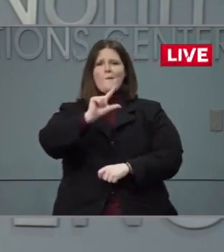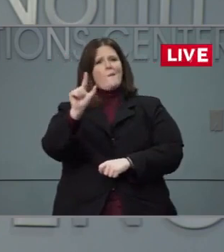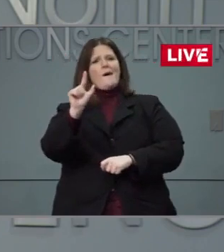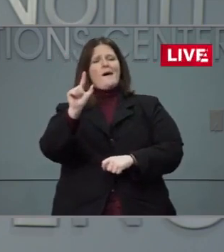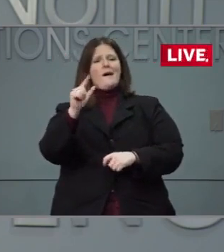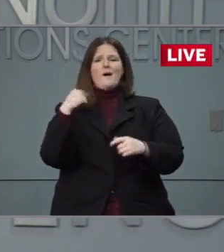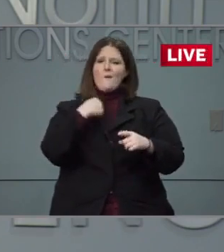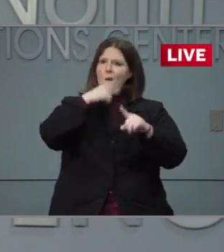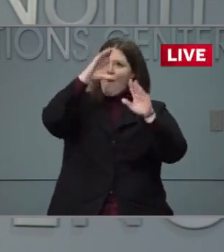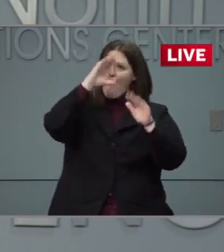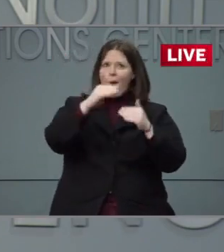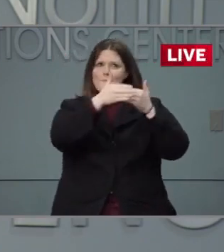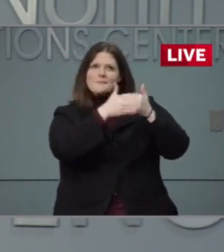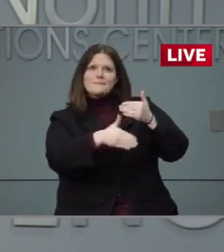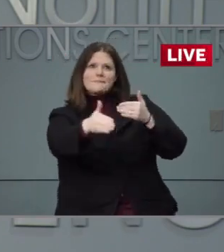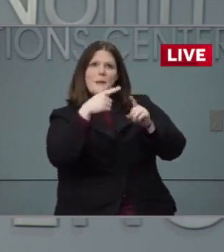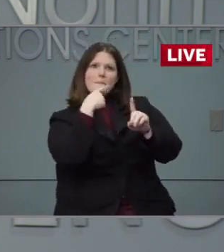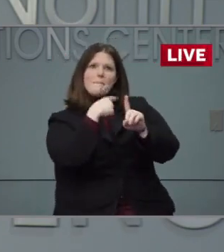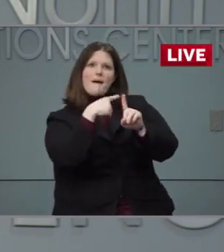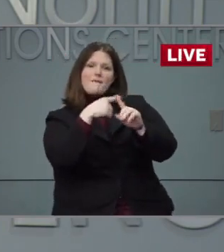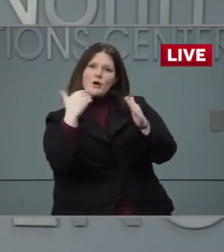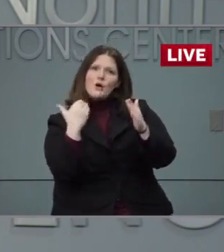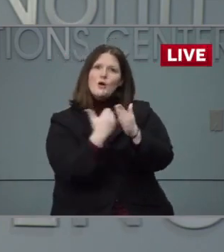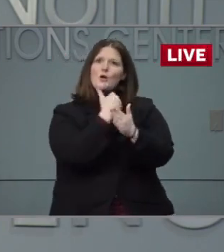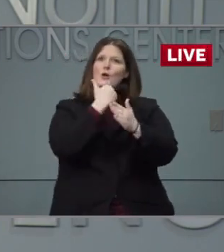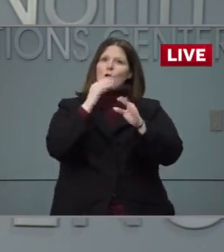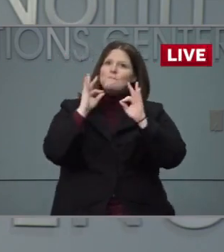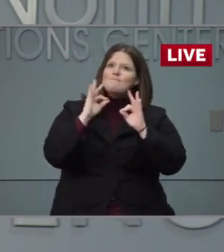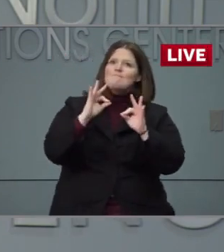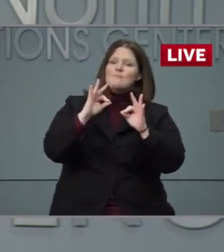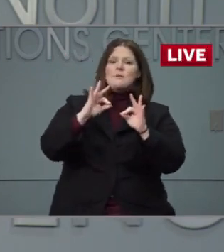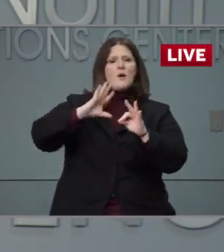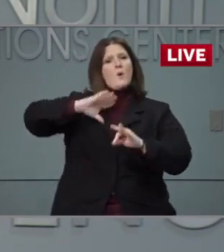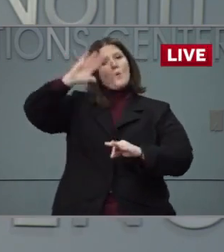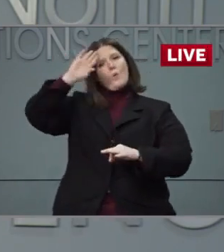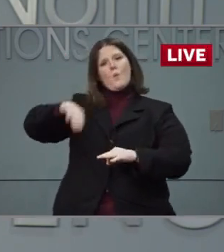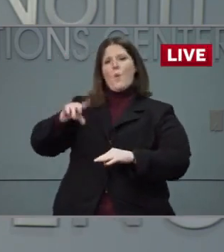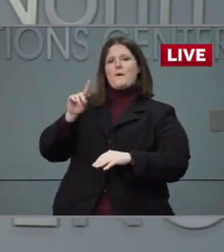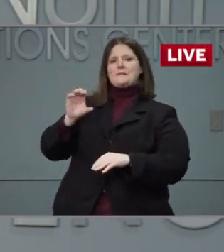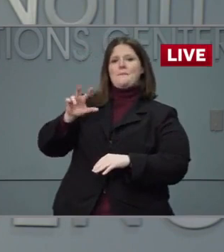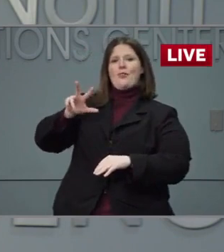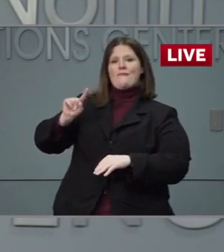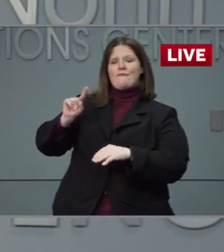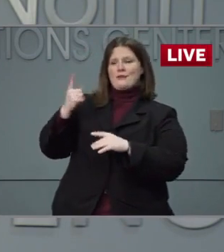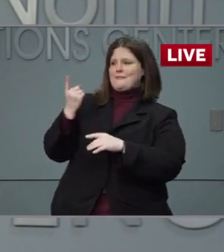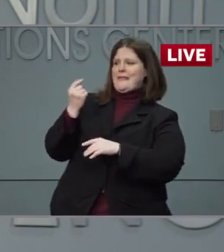WE TURNED A PAGE ON THE NEW YEAR, ONE THAT WE'RE HOPING WILL BRING US BETTER TIMES.